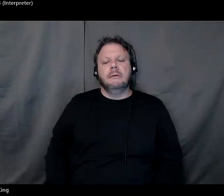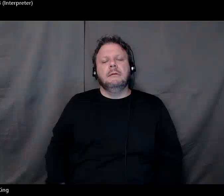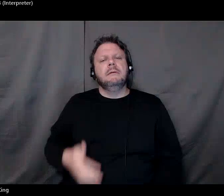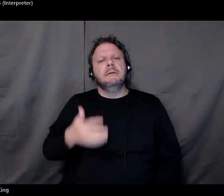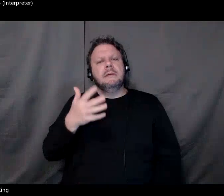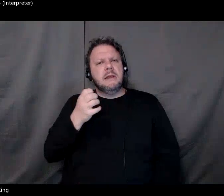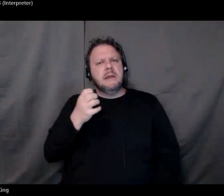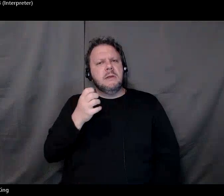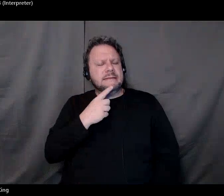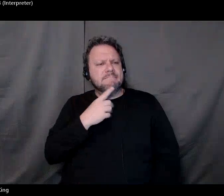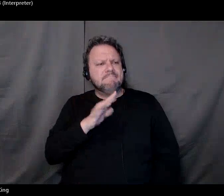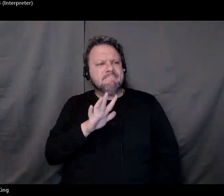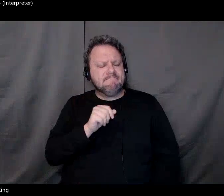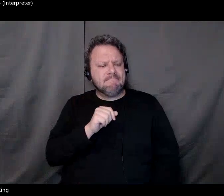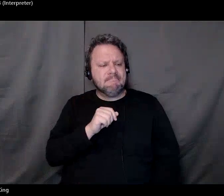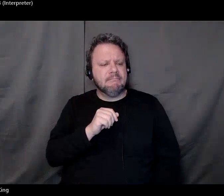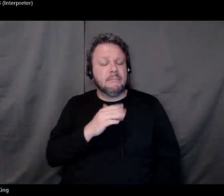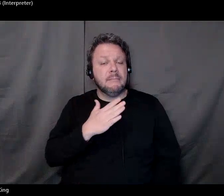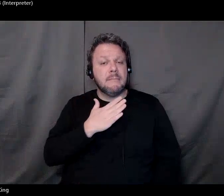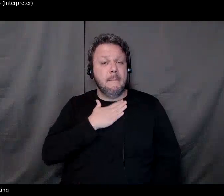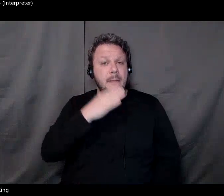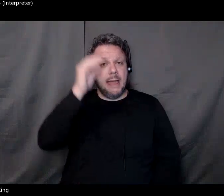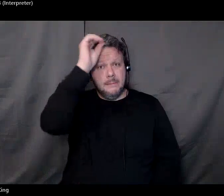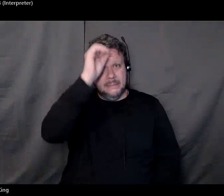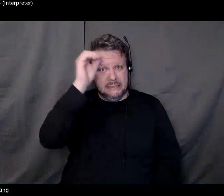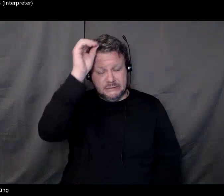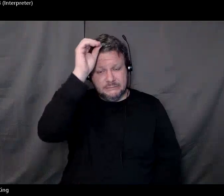And I want to say that in my opinion, you know,